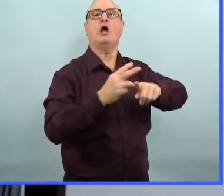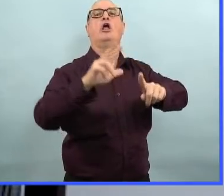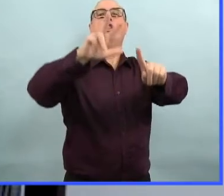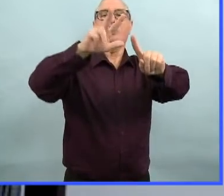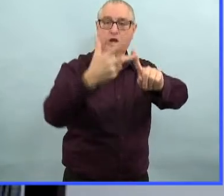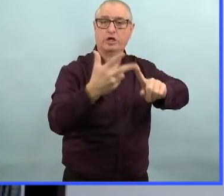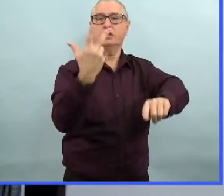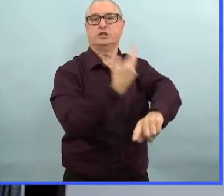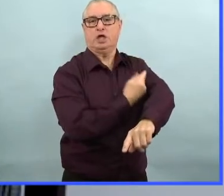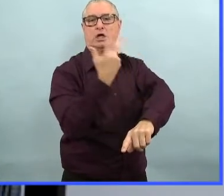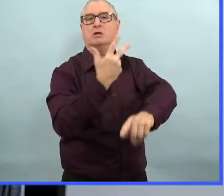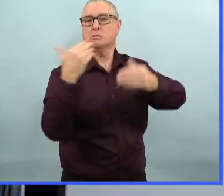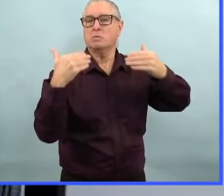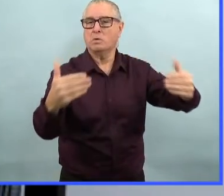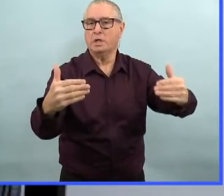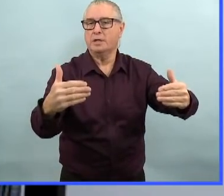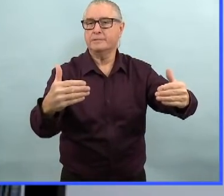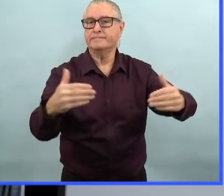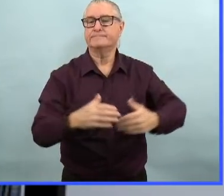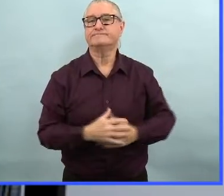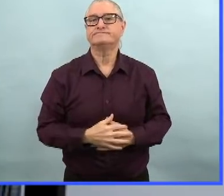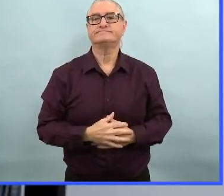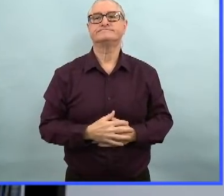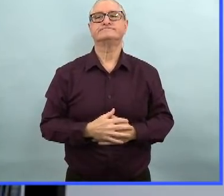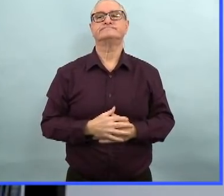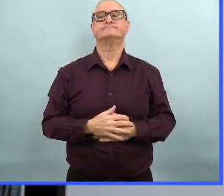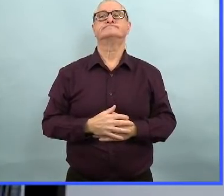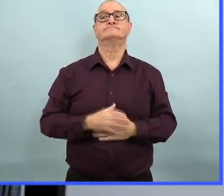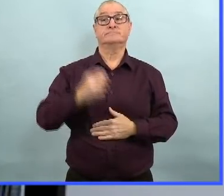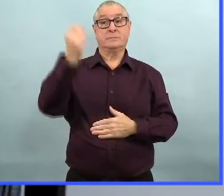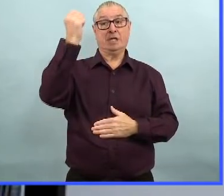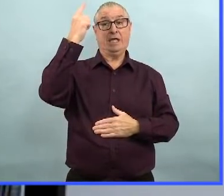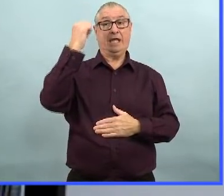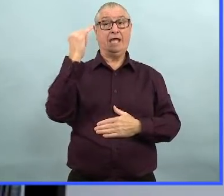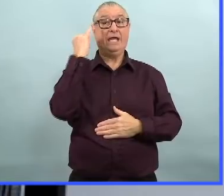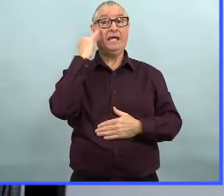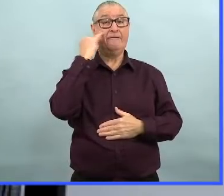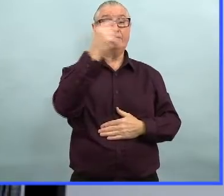or have travel plans to a destination that only accepts certain vaccines or a specific